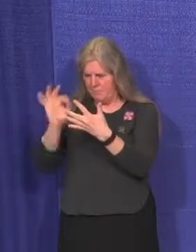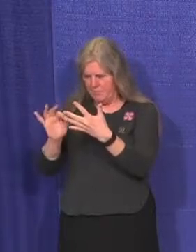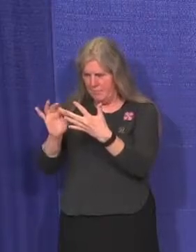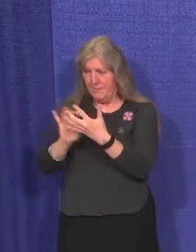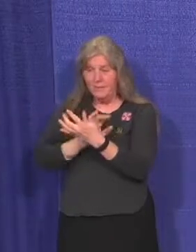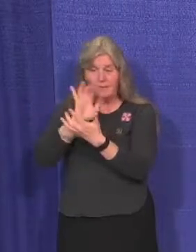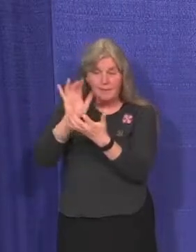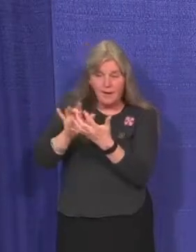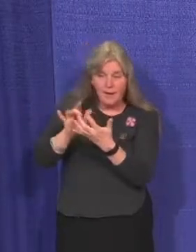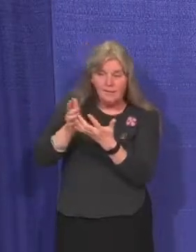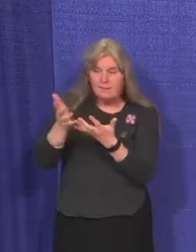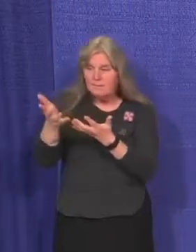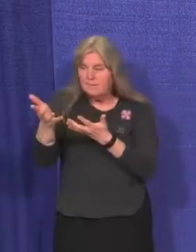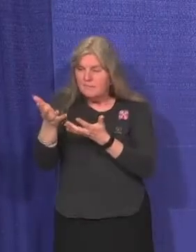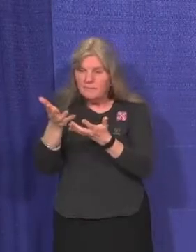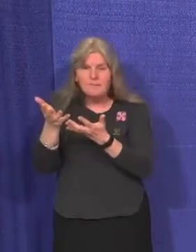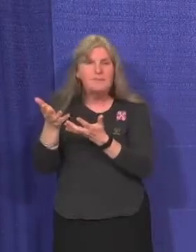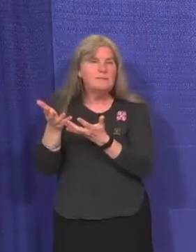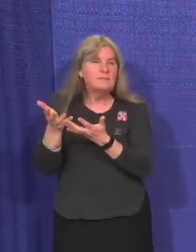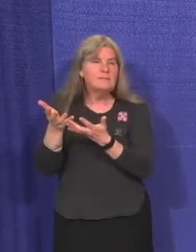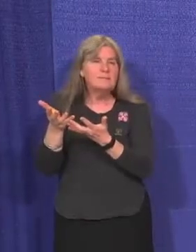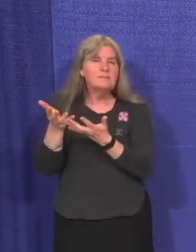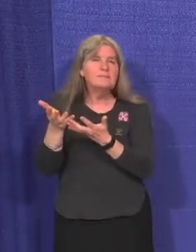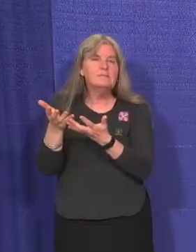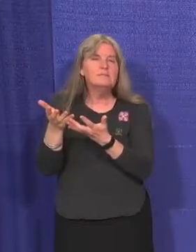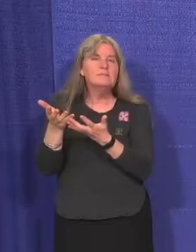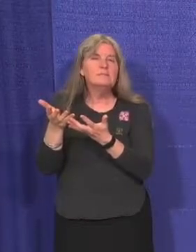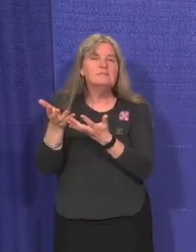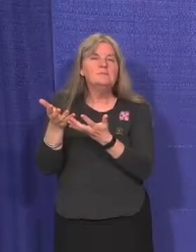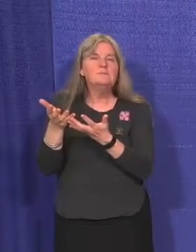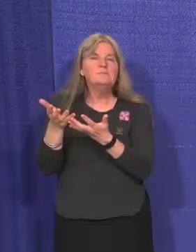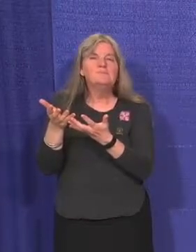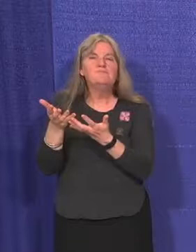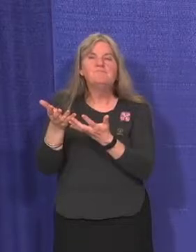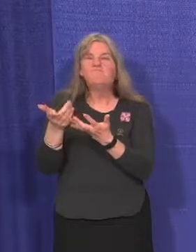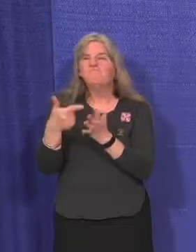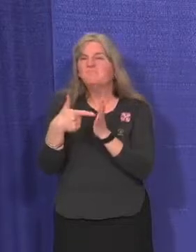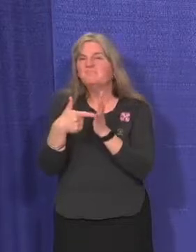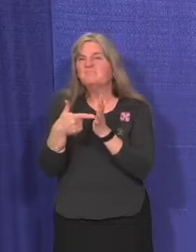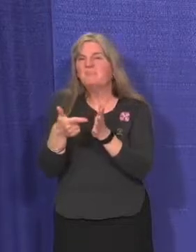There is always a compromise between speed and accuracy.